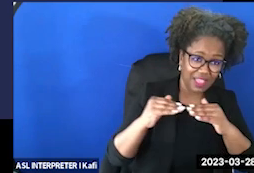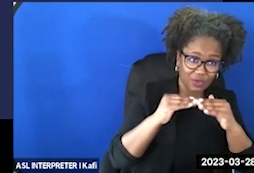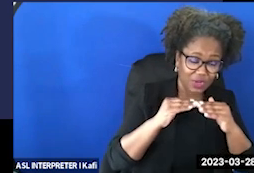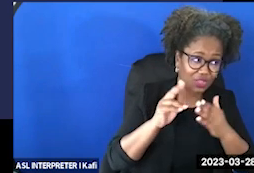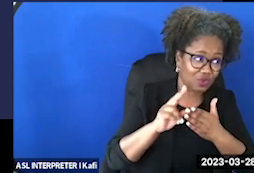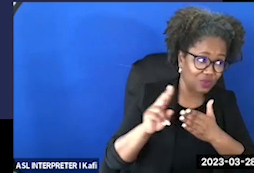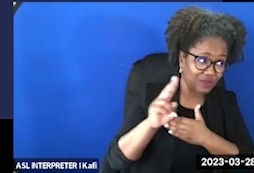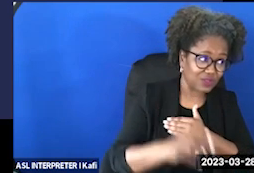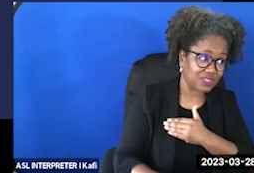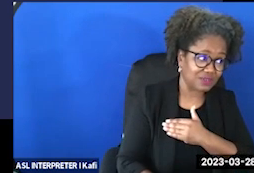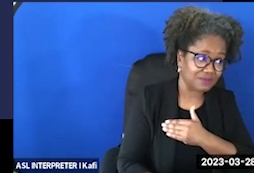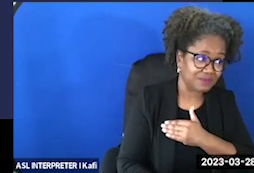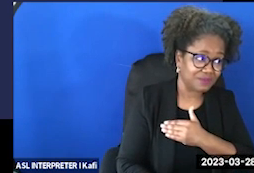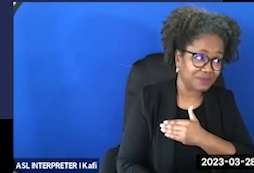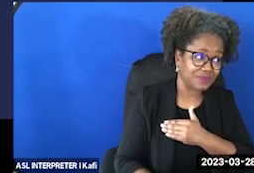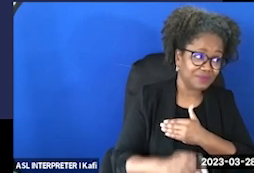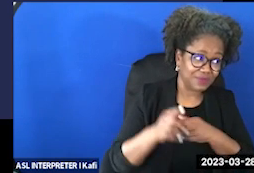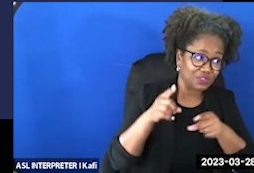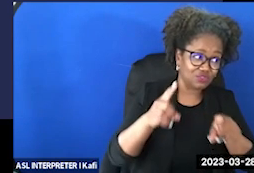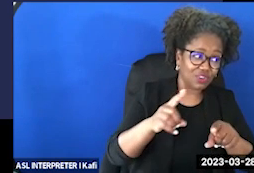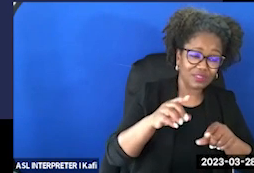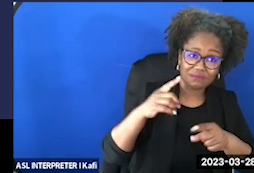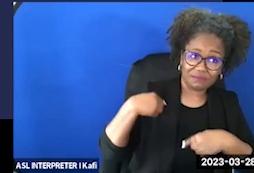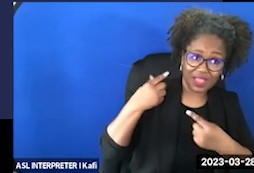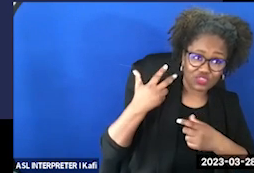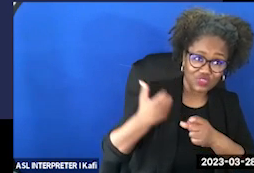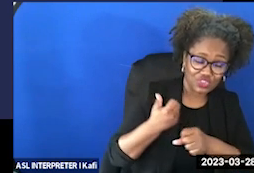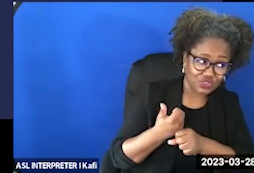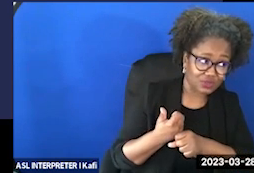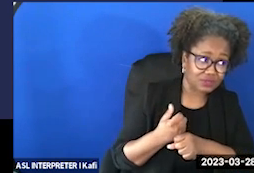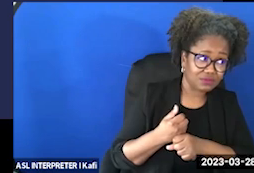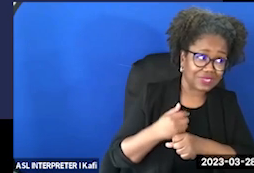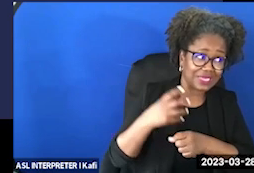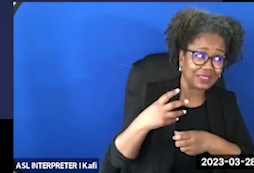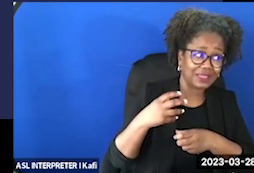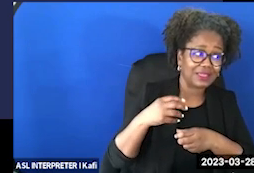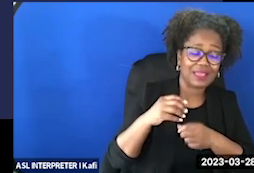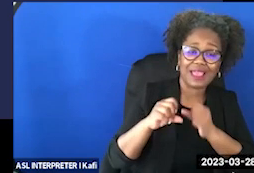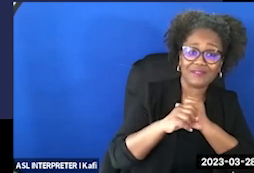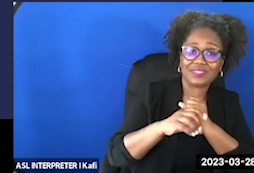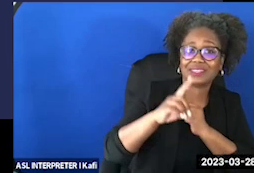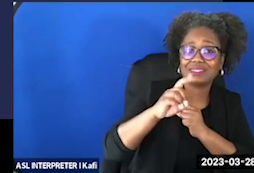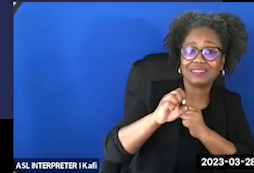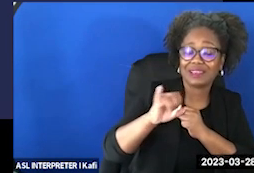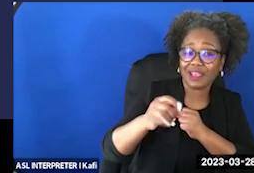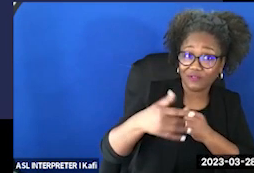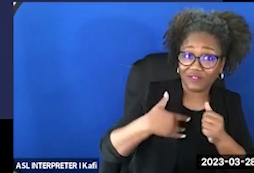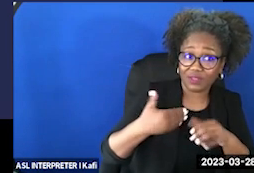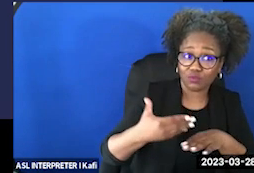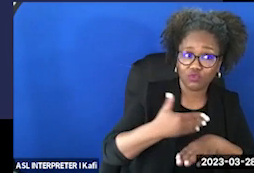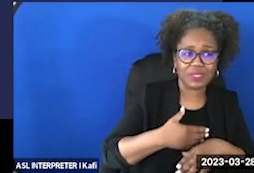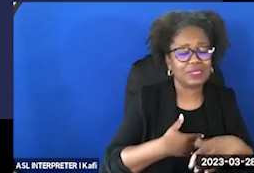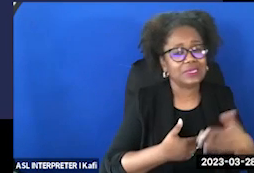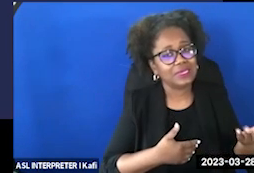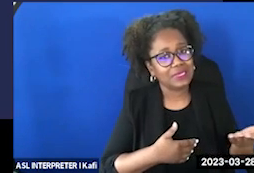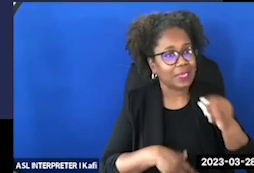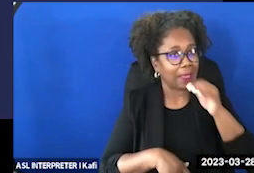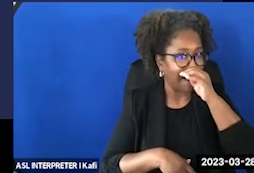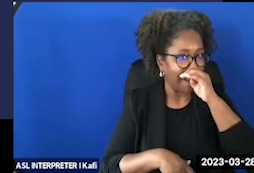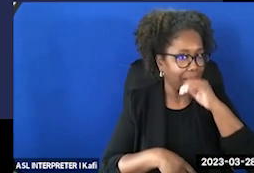Debbie Stine, Science & Technology Policy Academy: and our equity analysis, I should say, and I pre analysis meaning very broadly so not just race and ethnicity, but things like geographic, and so forth.